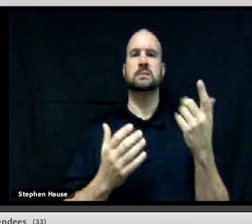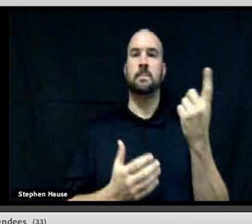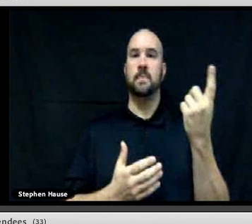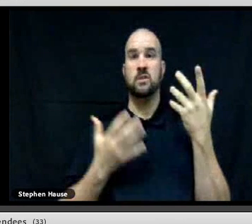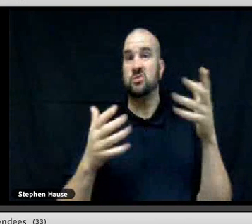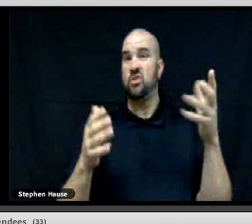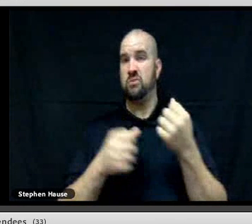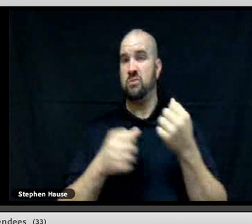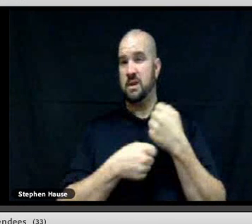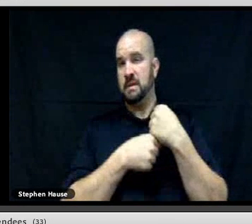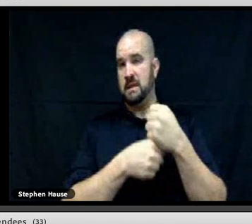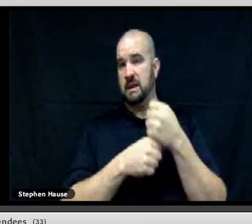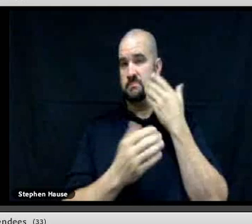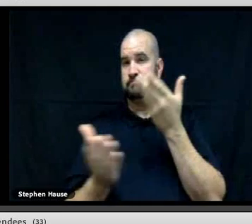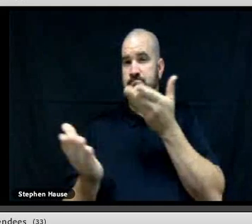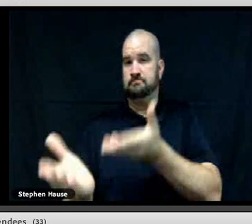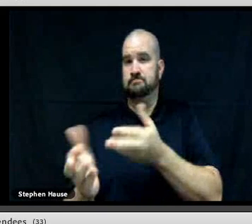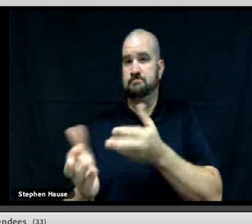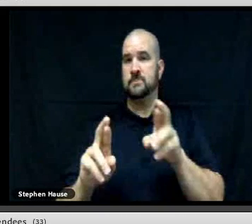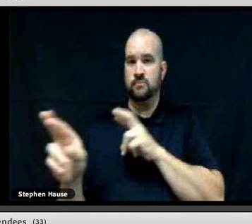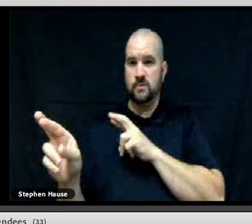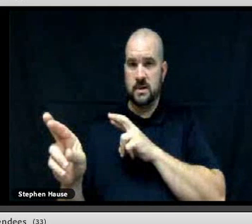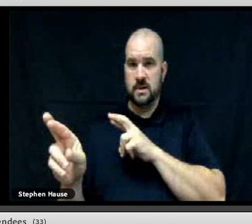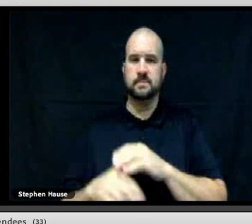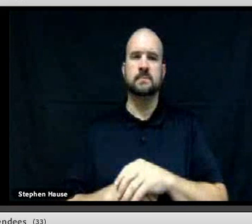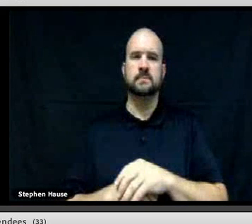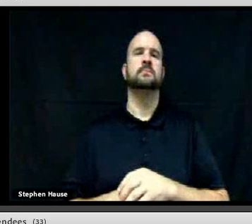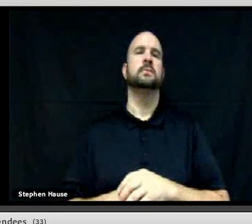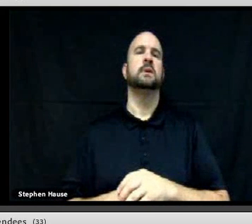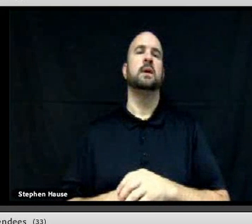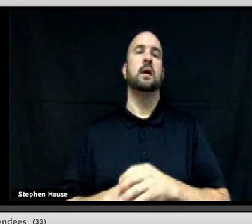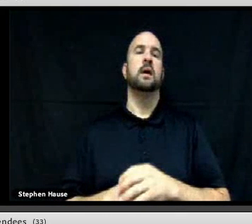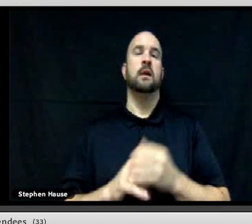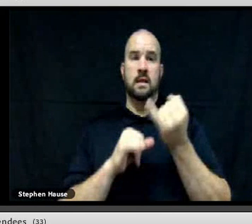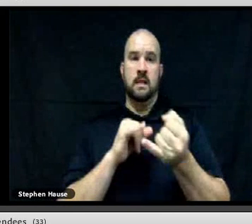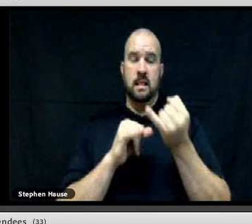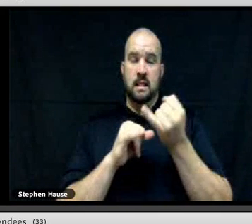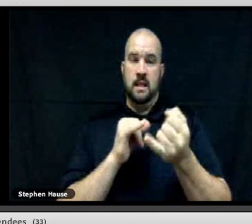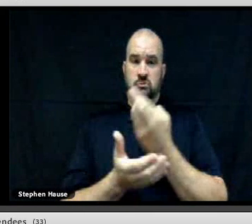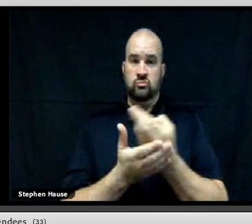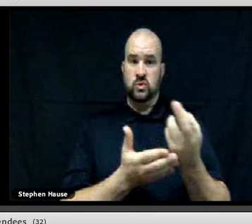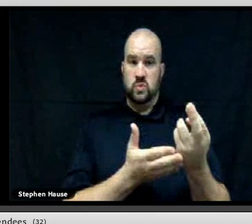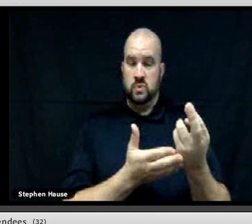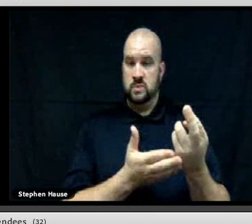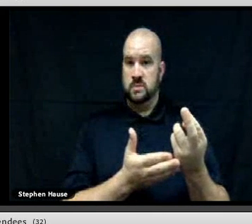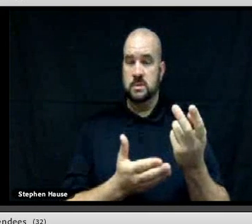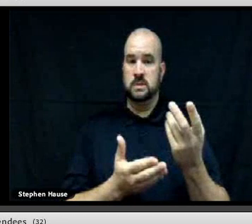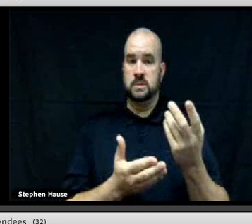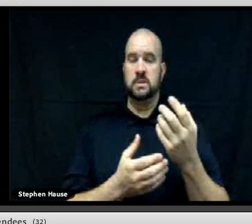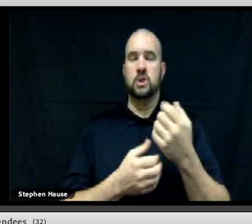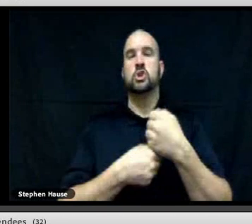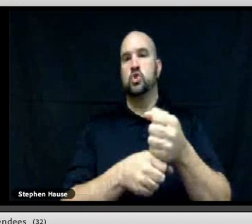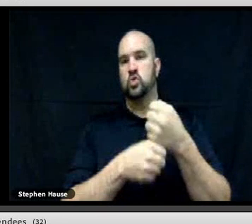And the final -- one of the final resources that they -- curated resources that they provide